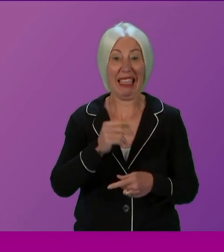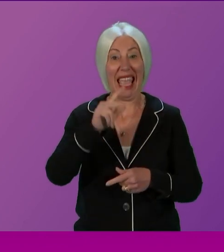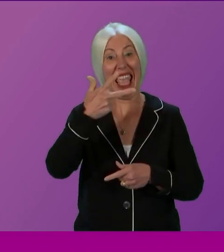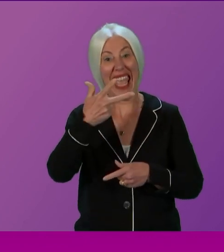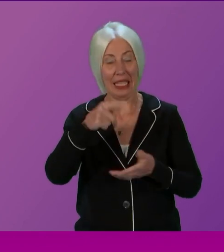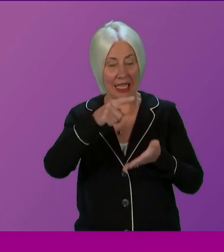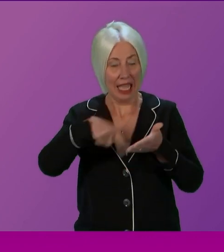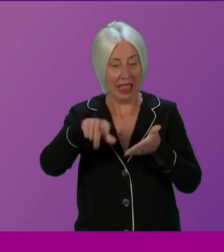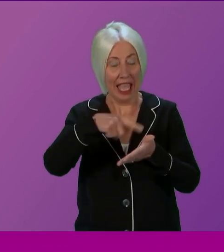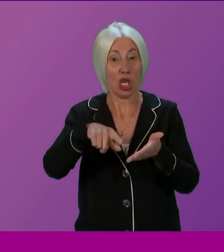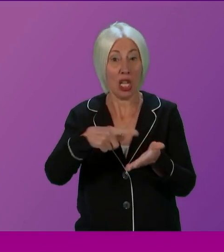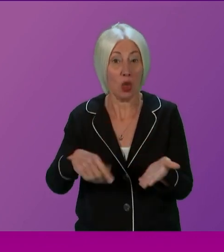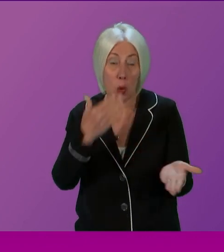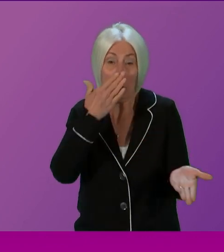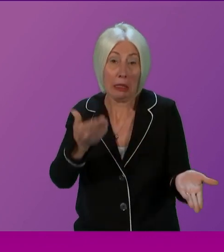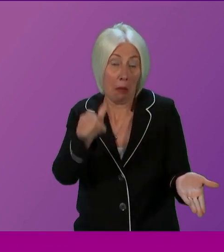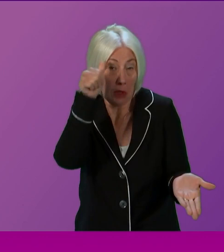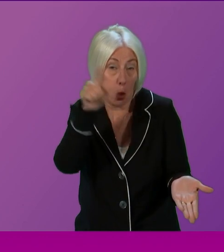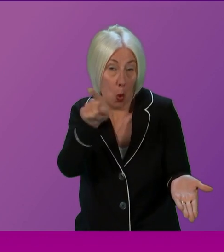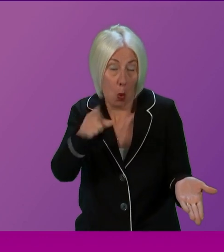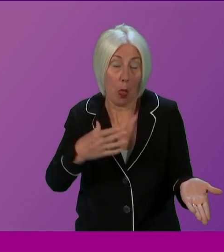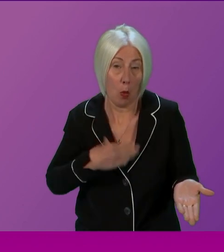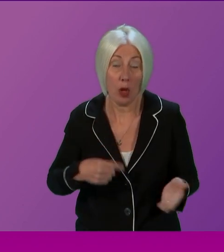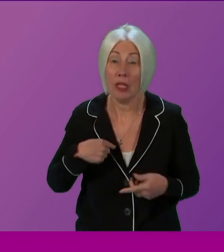Let me remind Douglas Ross—I am trying, as I always do,